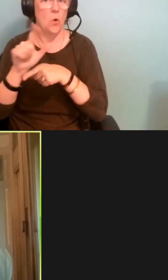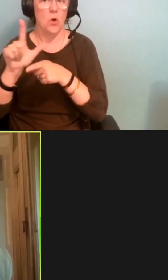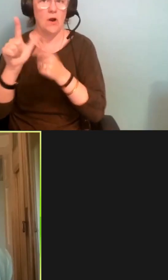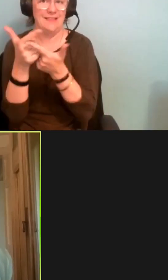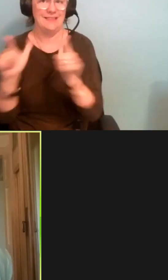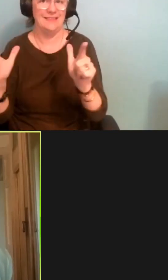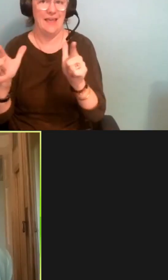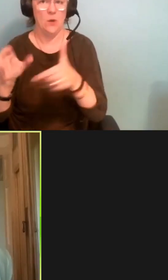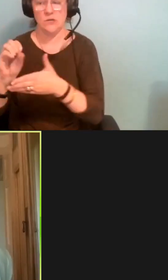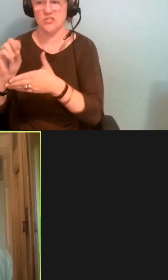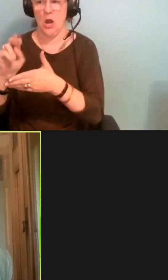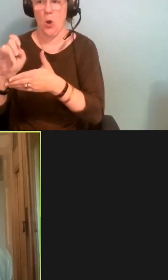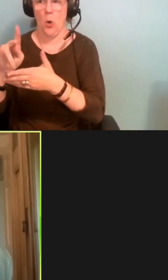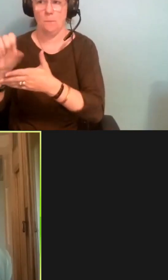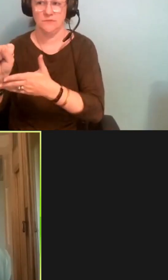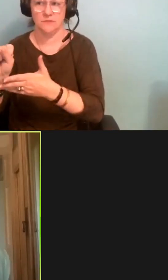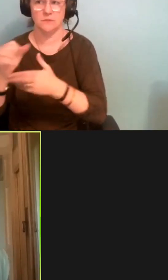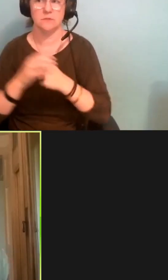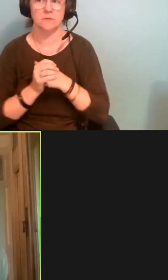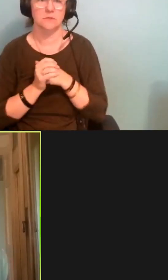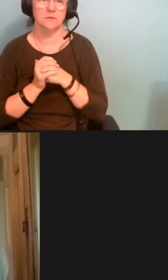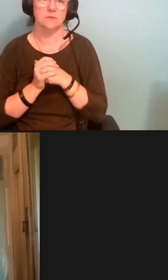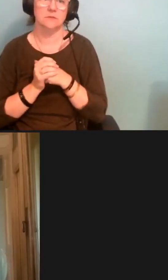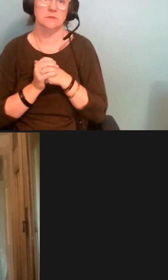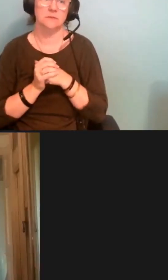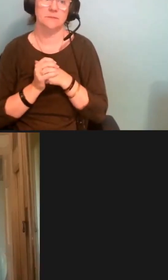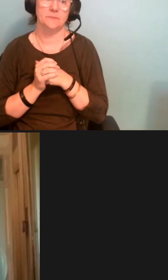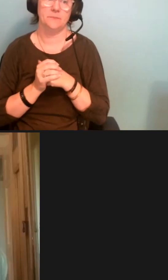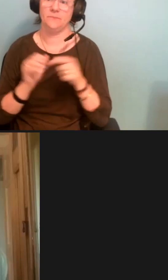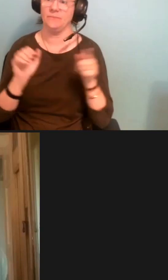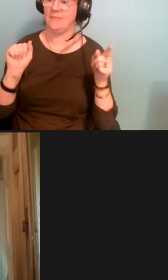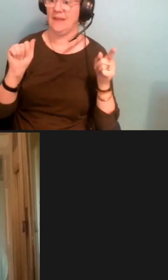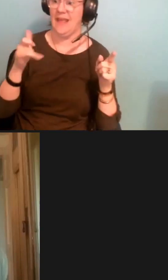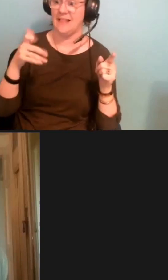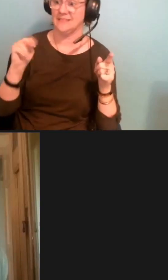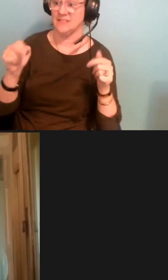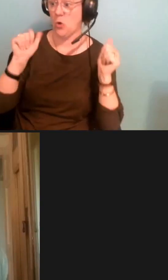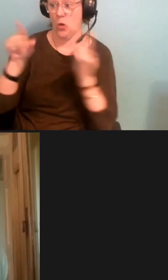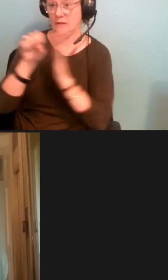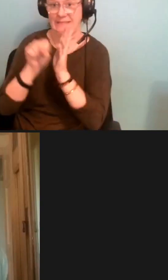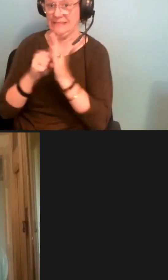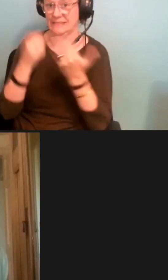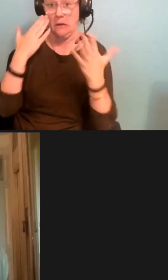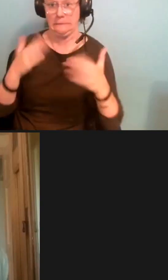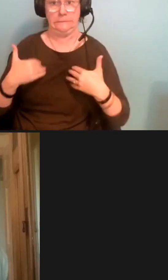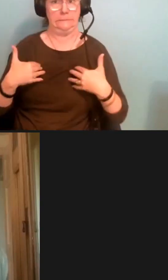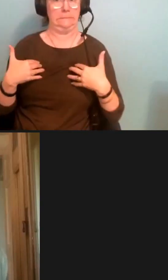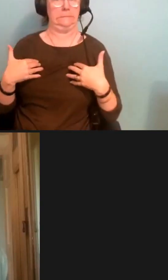heart of hearing children well I certainly don't know all the states so I'm a little reluctant to answer because I'm sure I'll miss